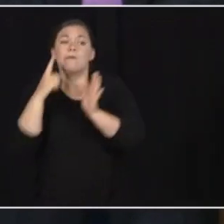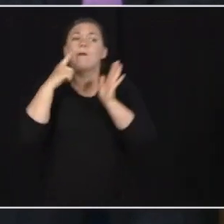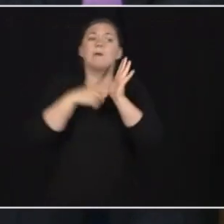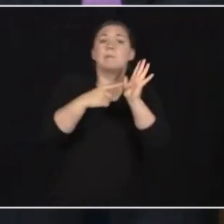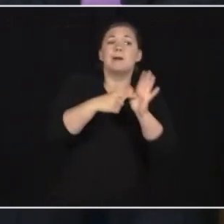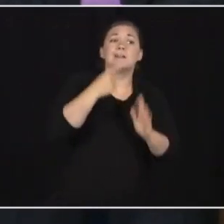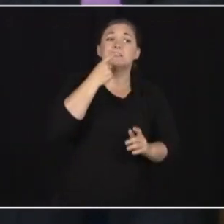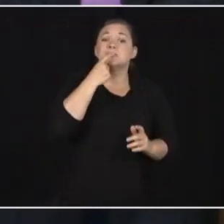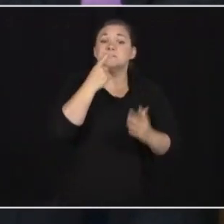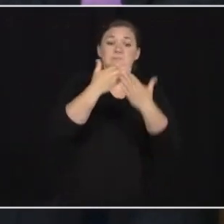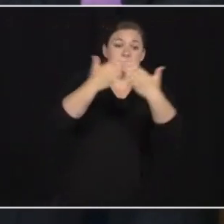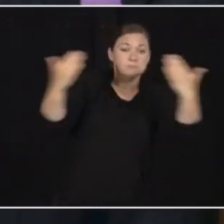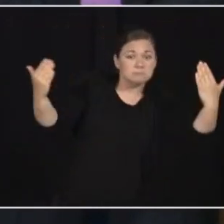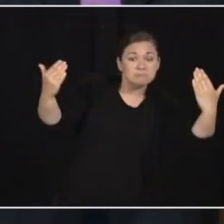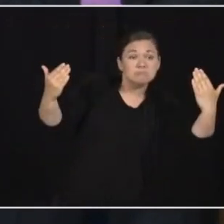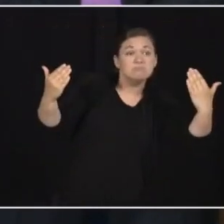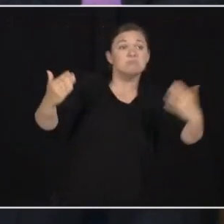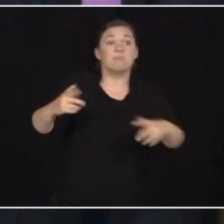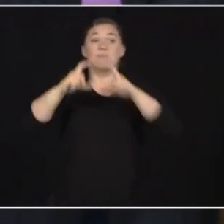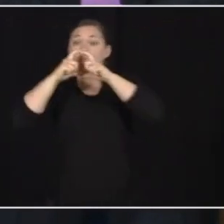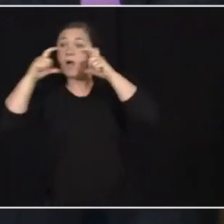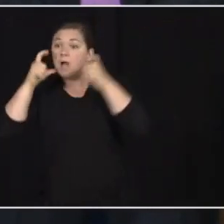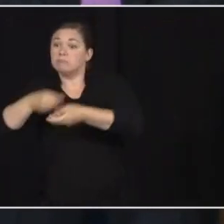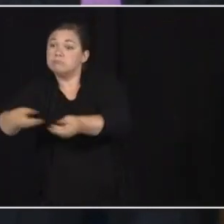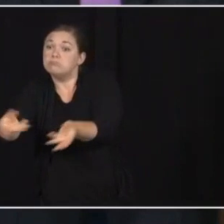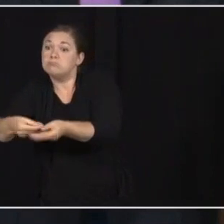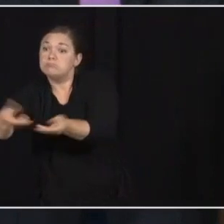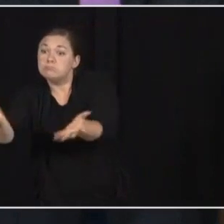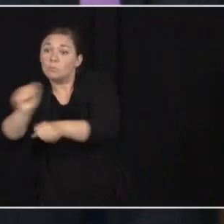Businesses are putting up plexiglass barriers providing masks to their employees and sanitizing surfaces frequently play